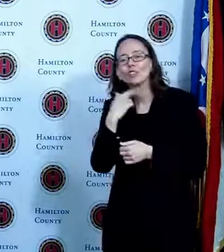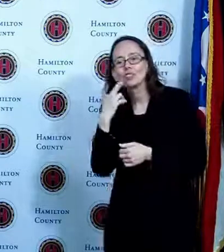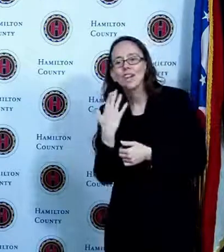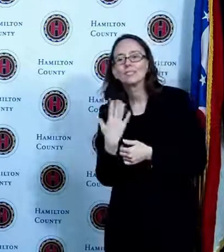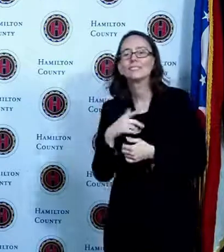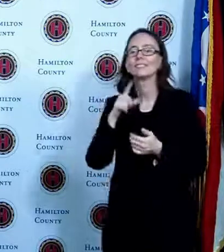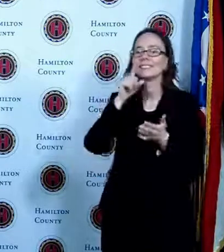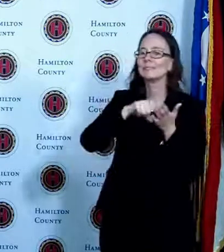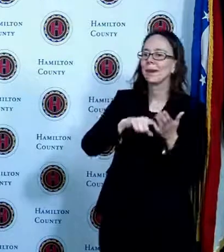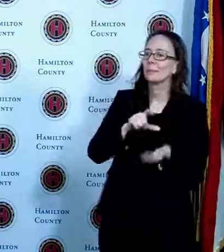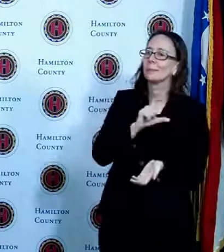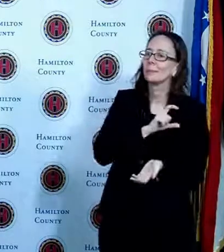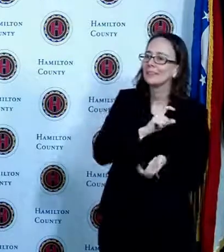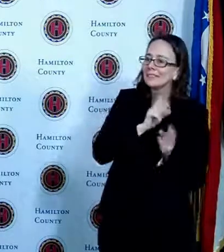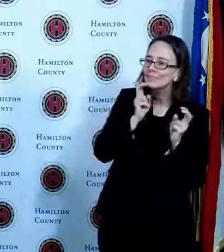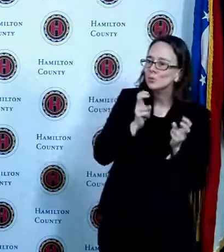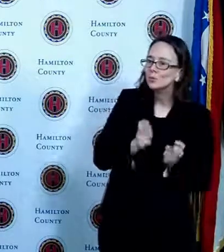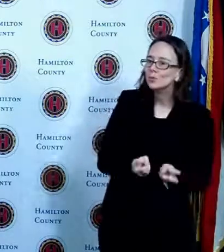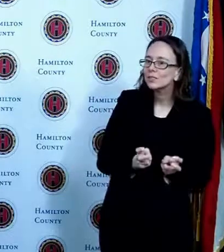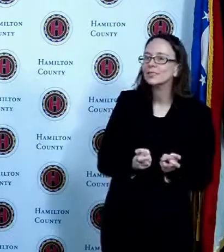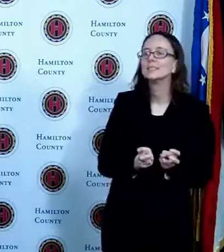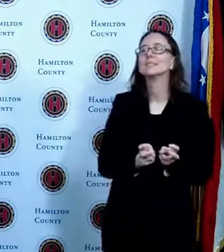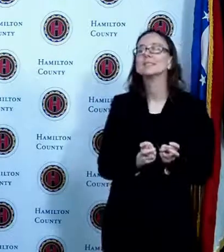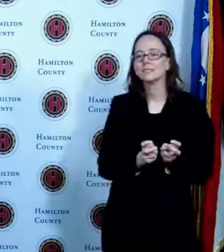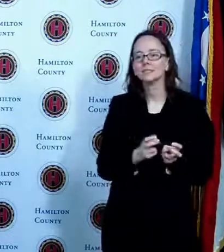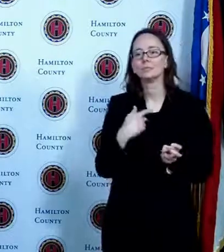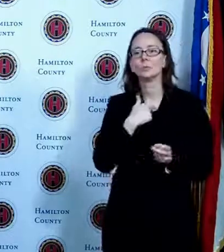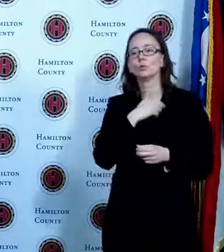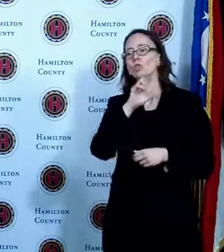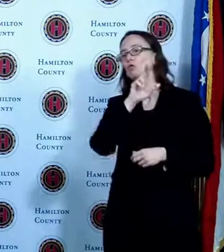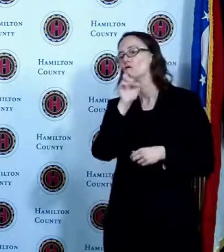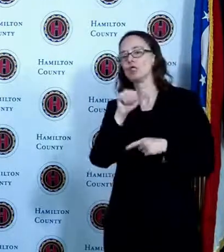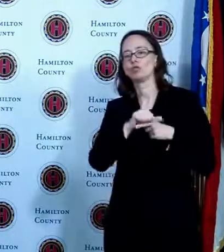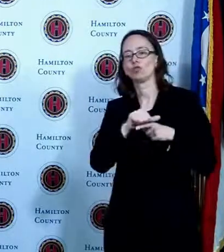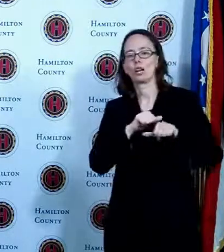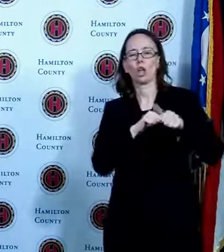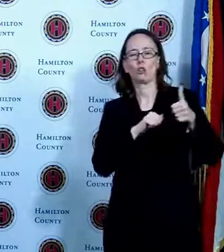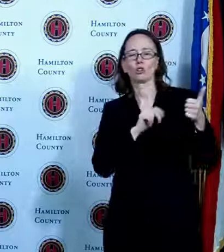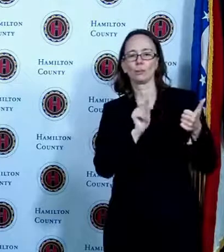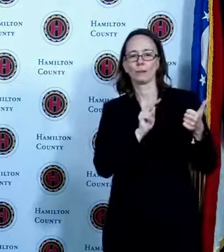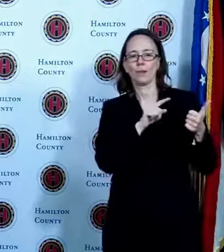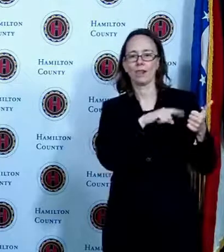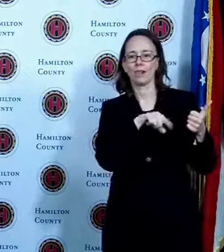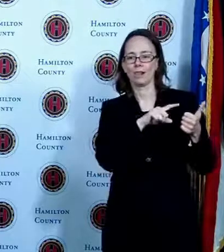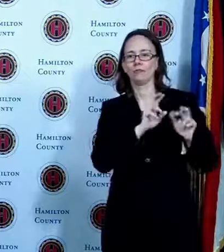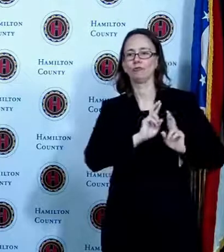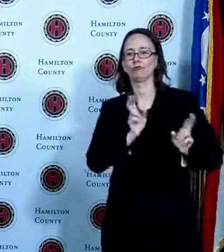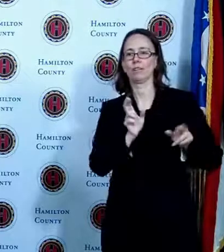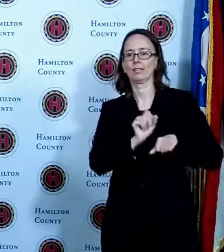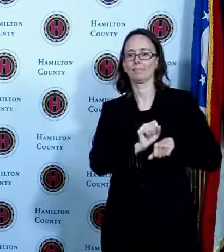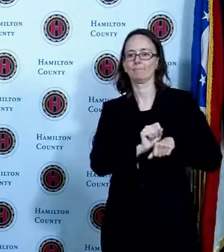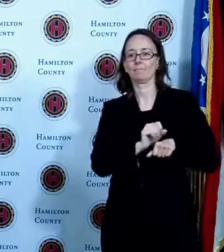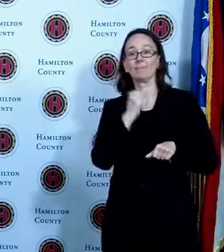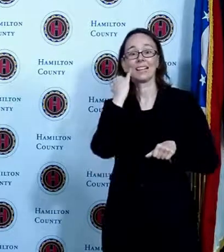to rope them in while I can rebuild some additional contract employees to manage the caseload